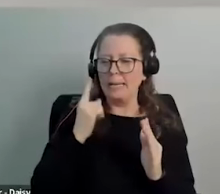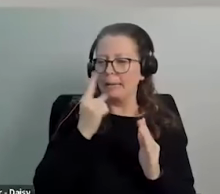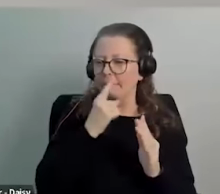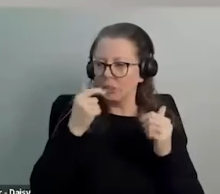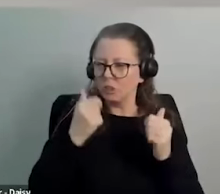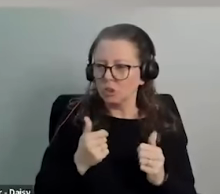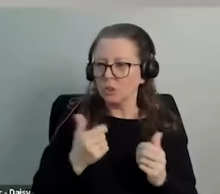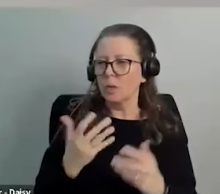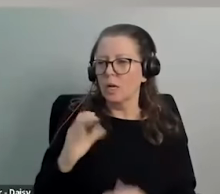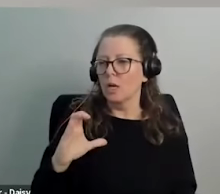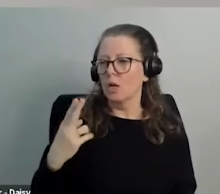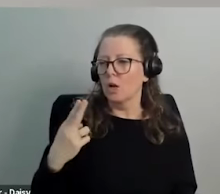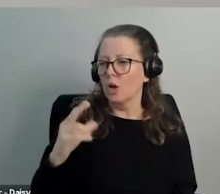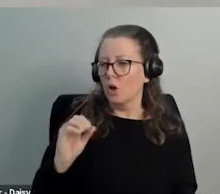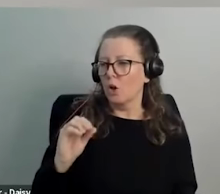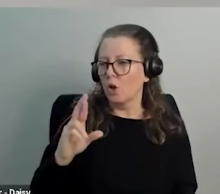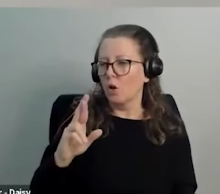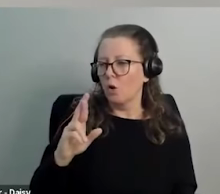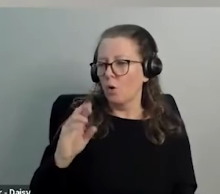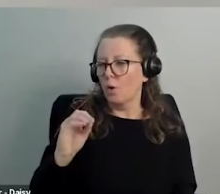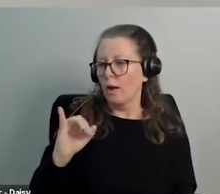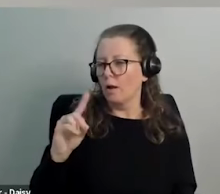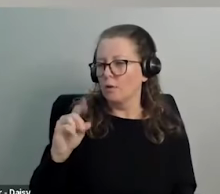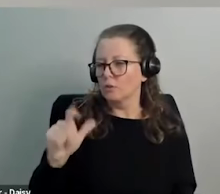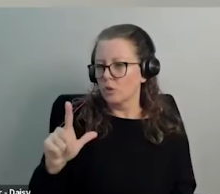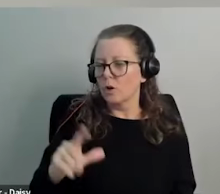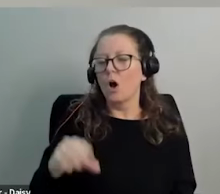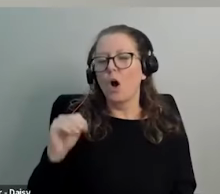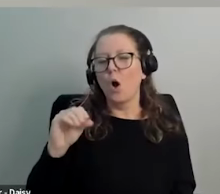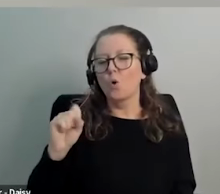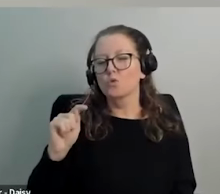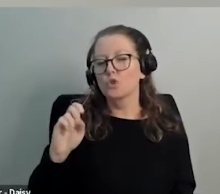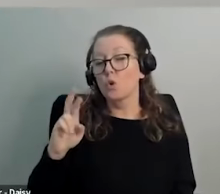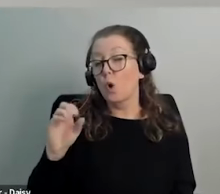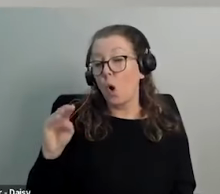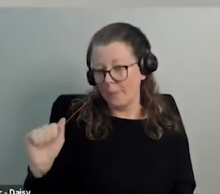and it took a little while to learn more of the technical skills and whatnot, but I was able to transition,